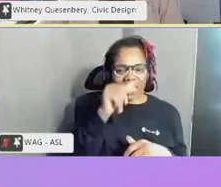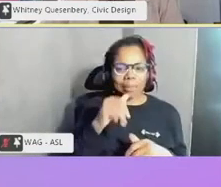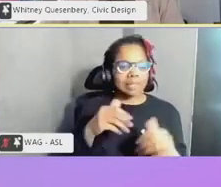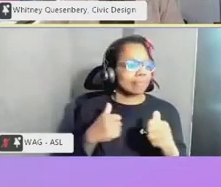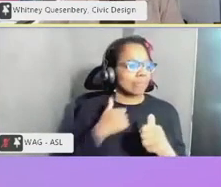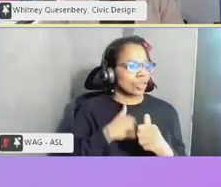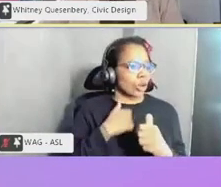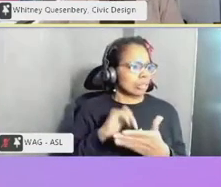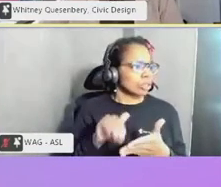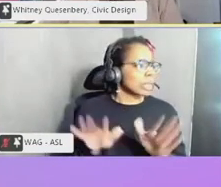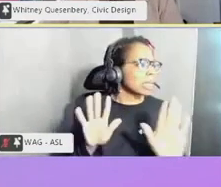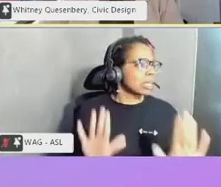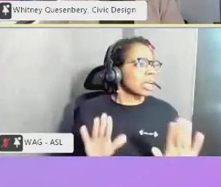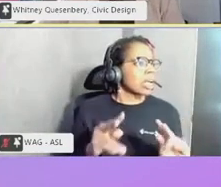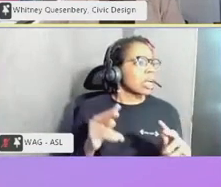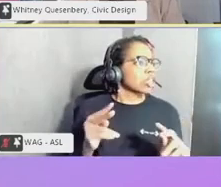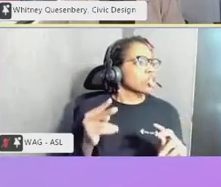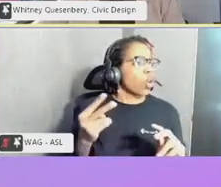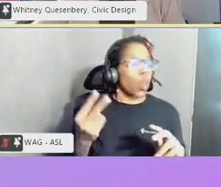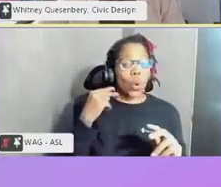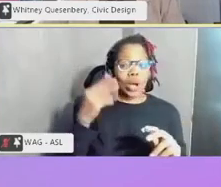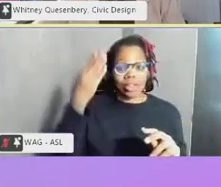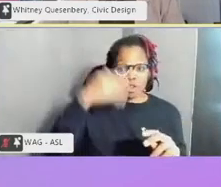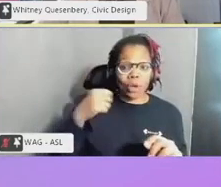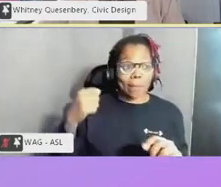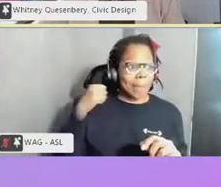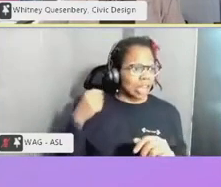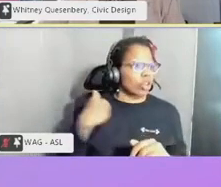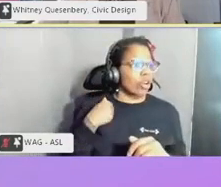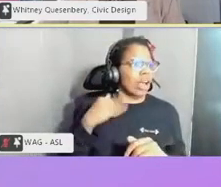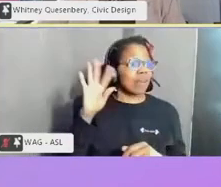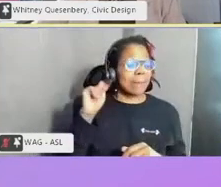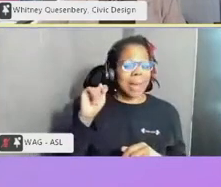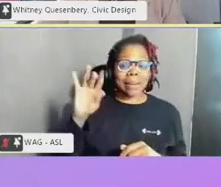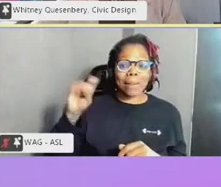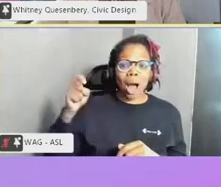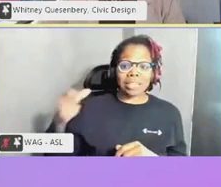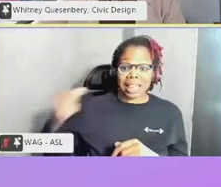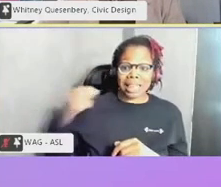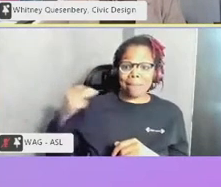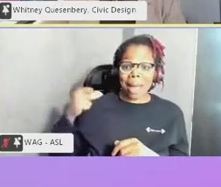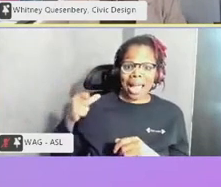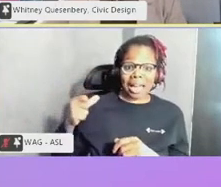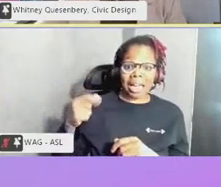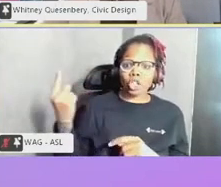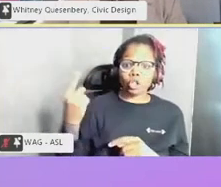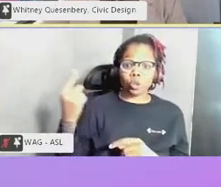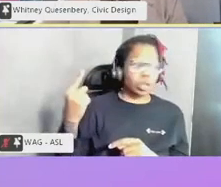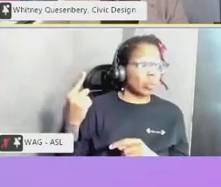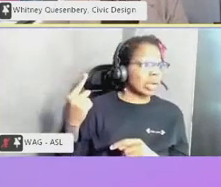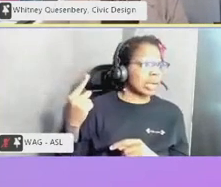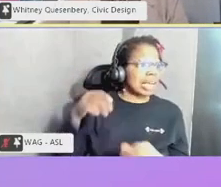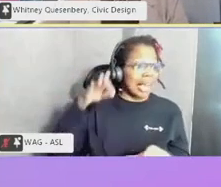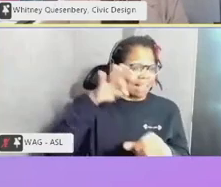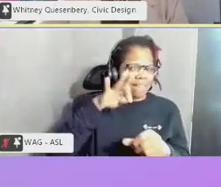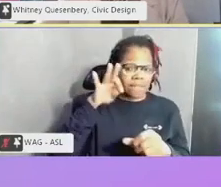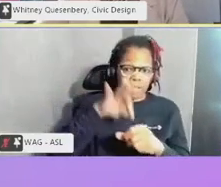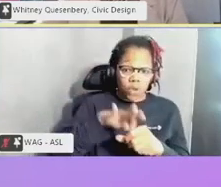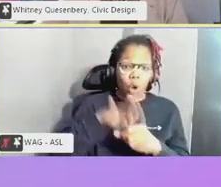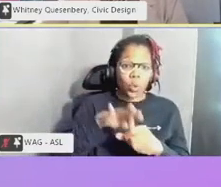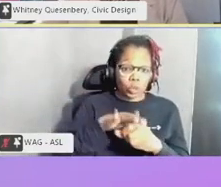beautiful. Looking at it from the front and the double oops, excuse me. Looking at it from the front and back, you